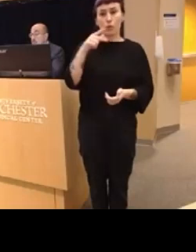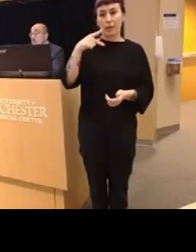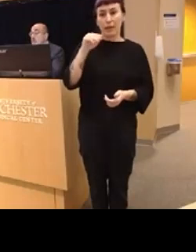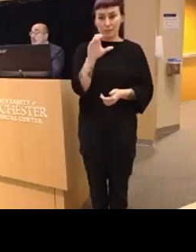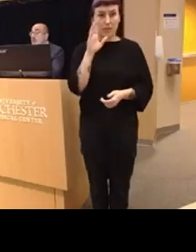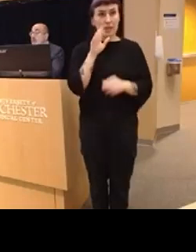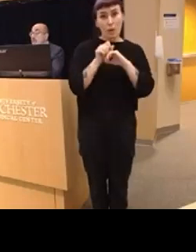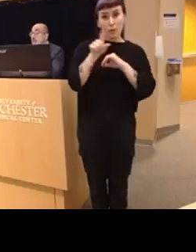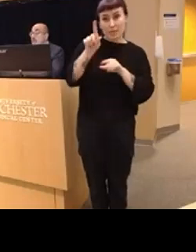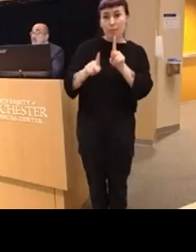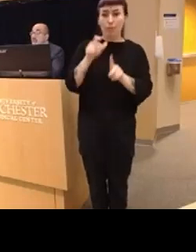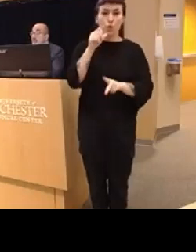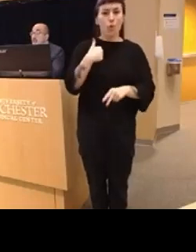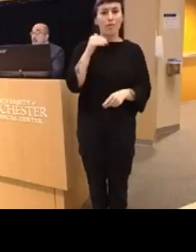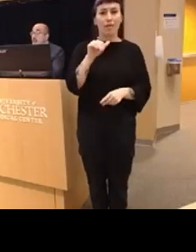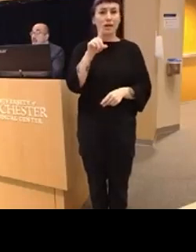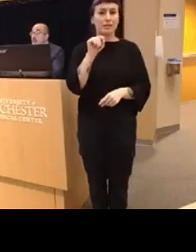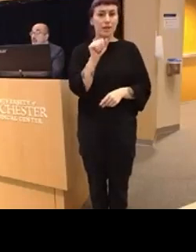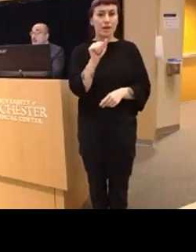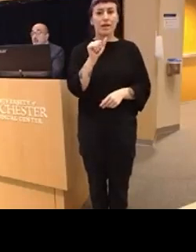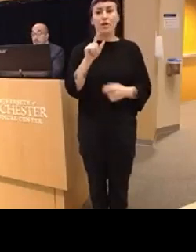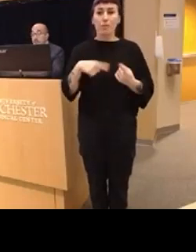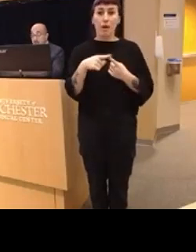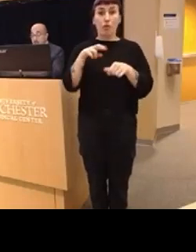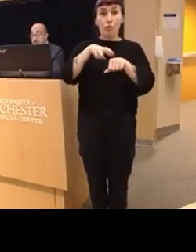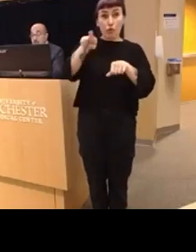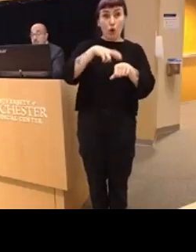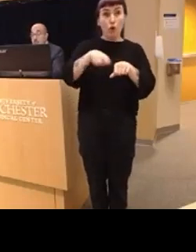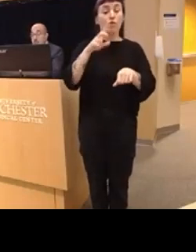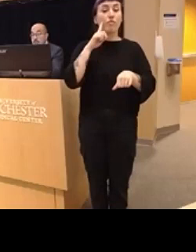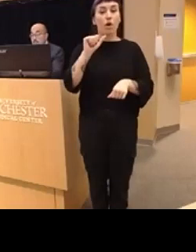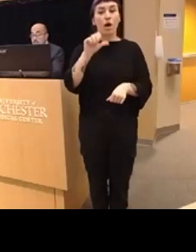we don't have that data we have the data on the referrals we make right for acupuncture massage